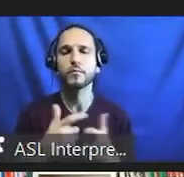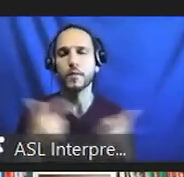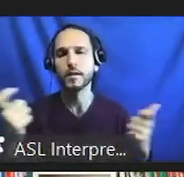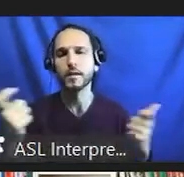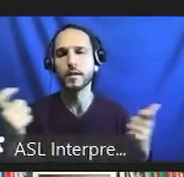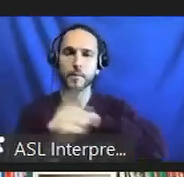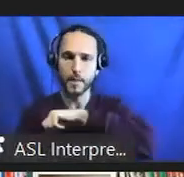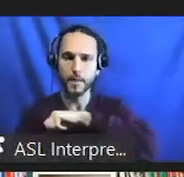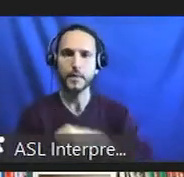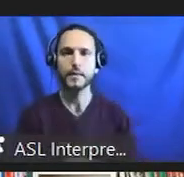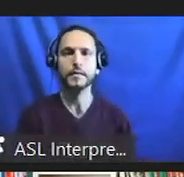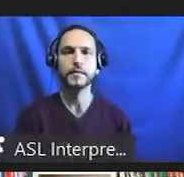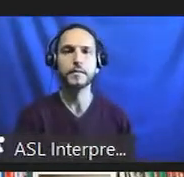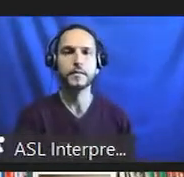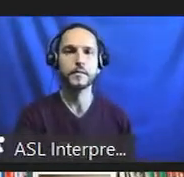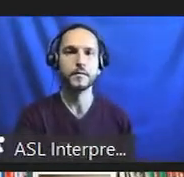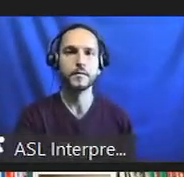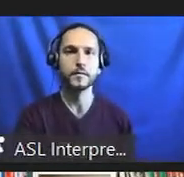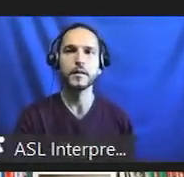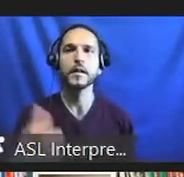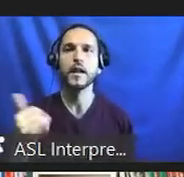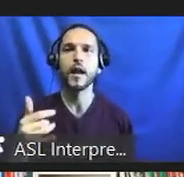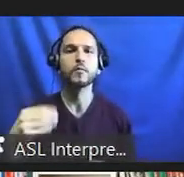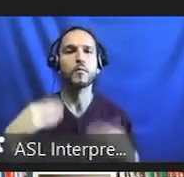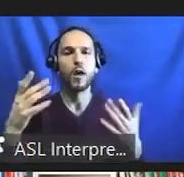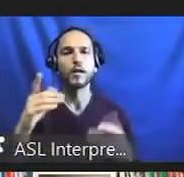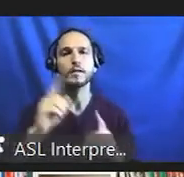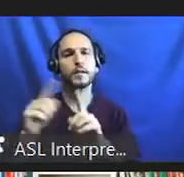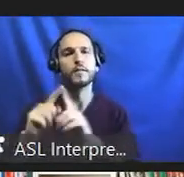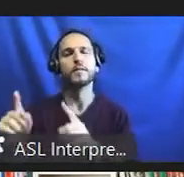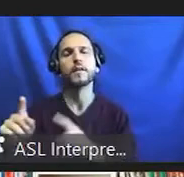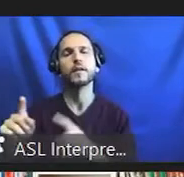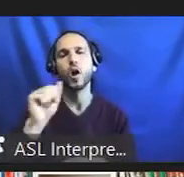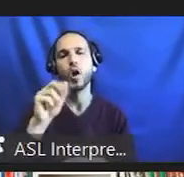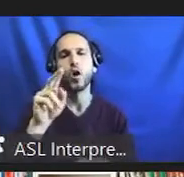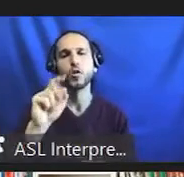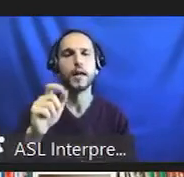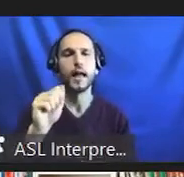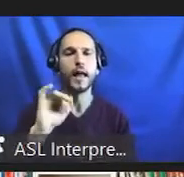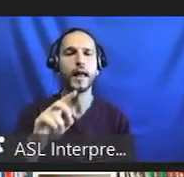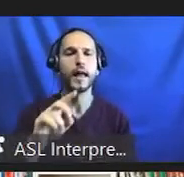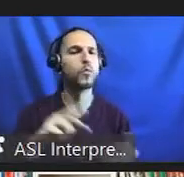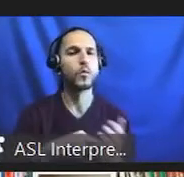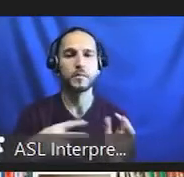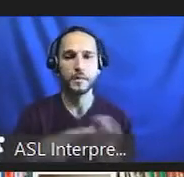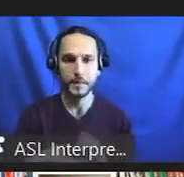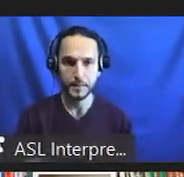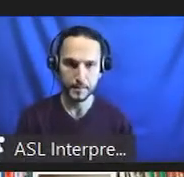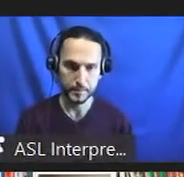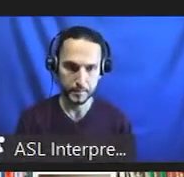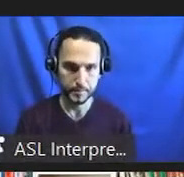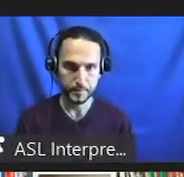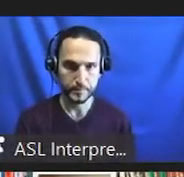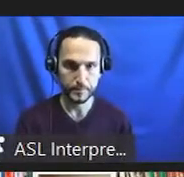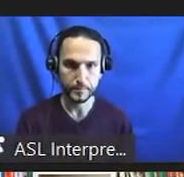So let's talk about those auxiliary aids and services. What do we mean? What is that? Some of these slides coming up, there's